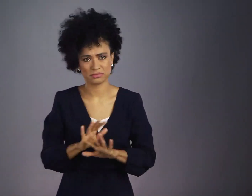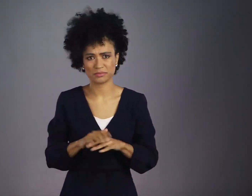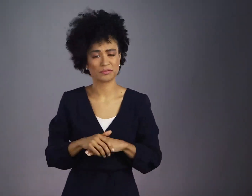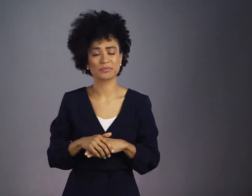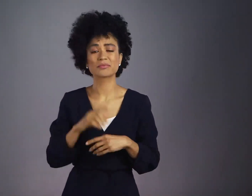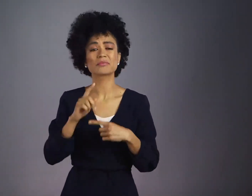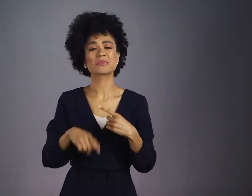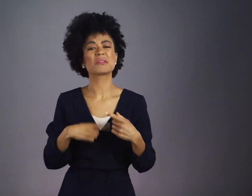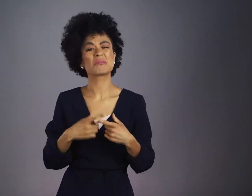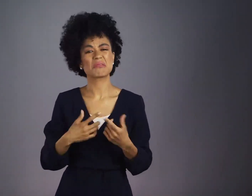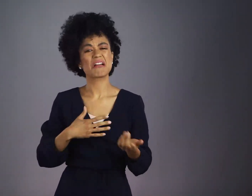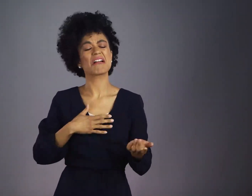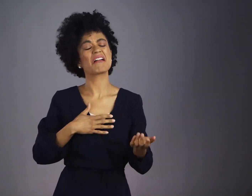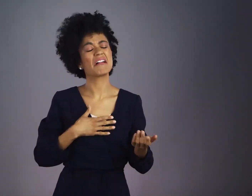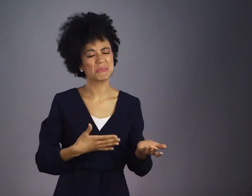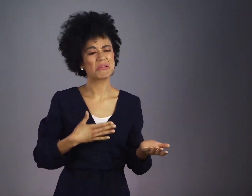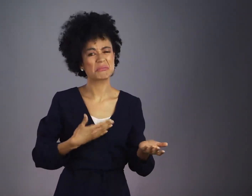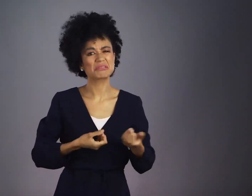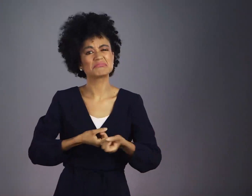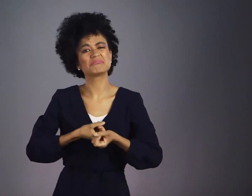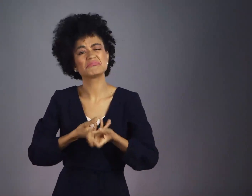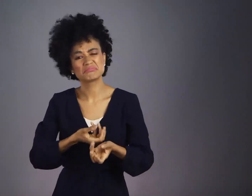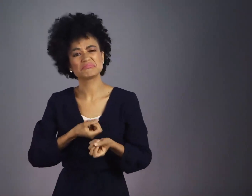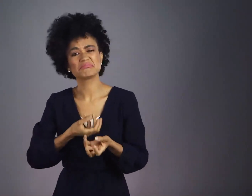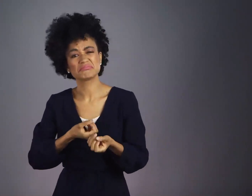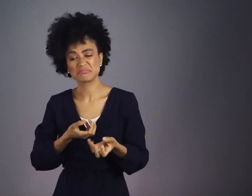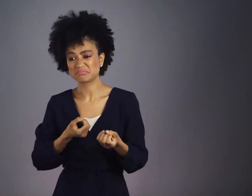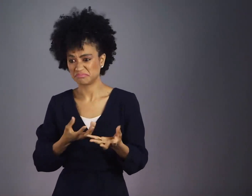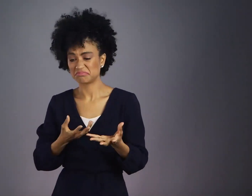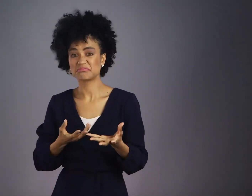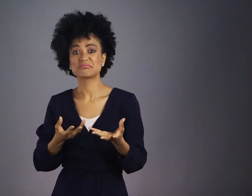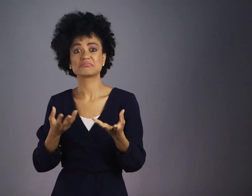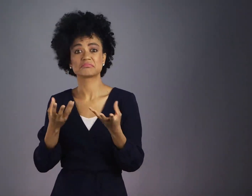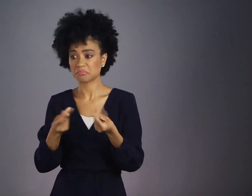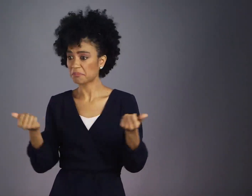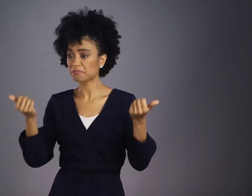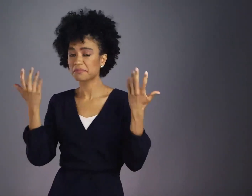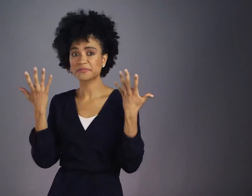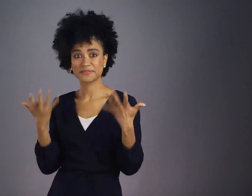Once we have taken this step, withholding nothing, we are delighted.